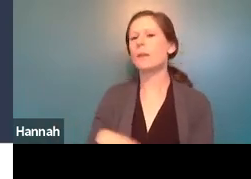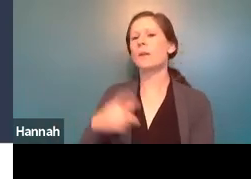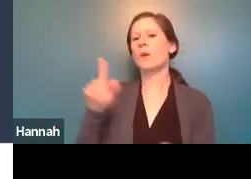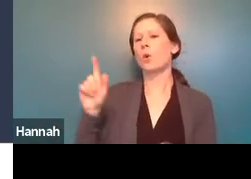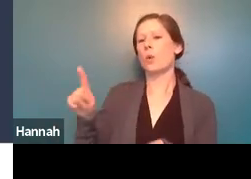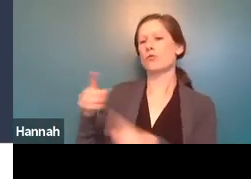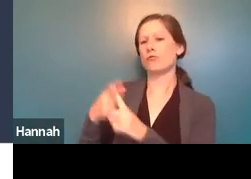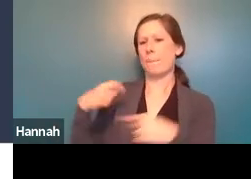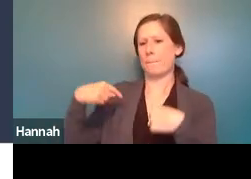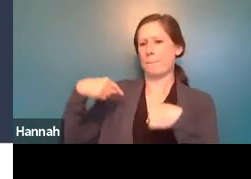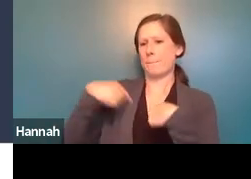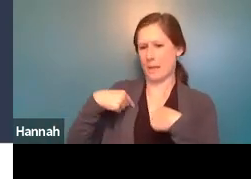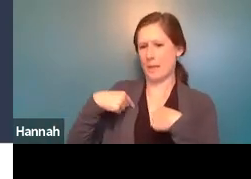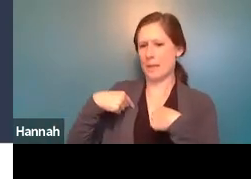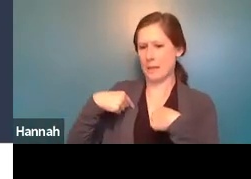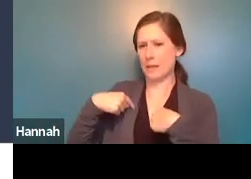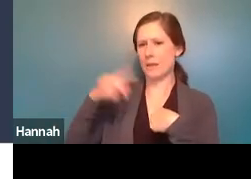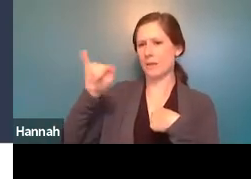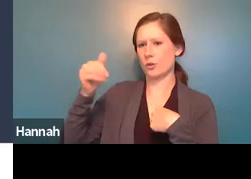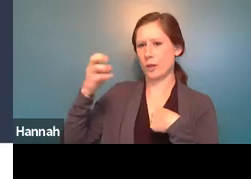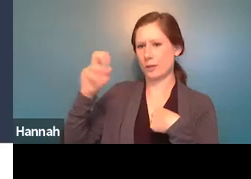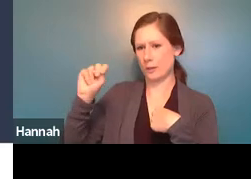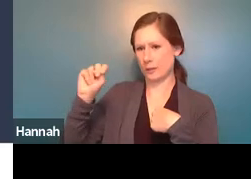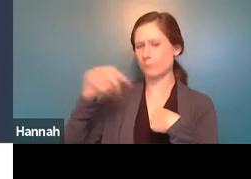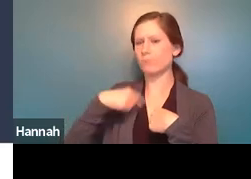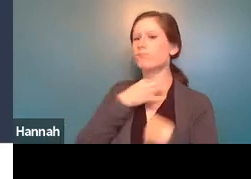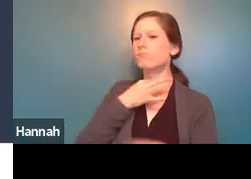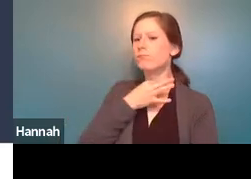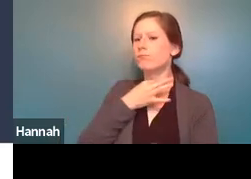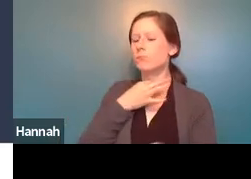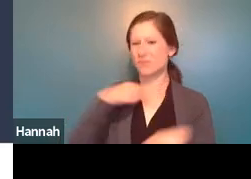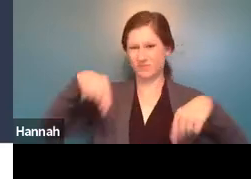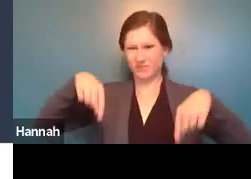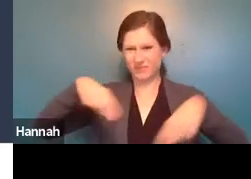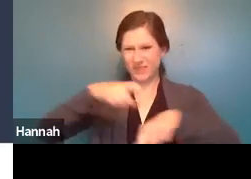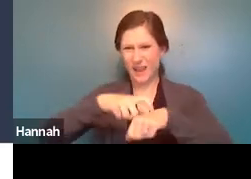about. You know, during this time we're all most of the time we're in normal operations where